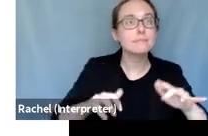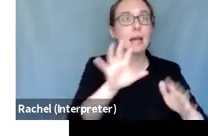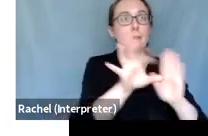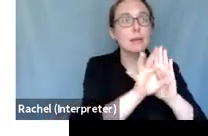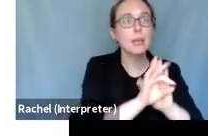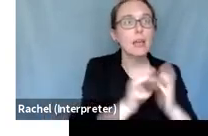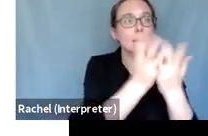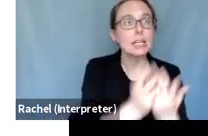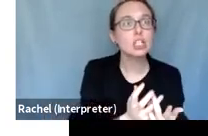Um